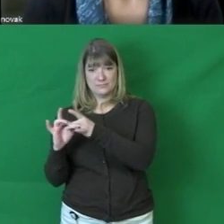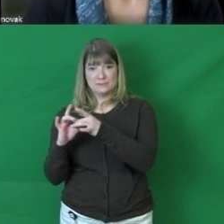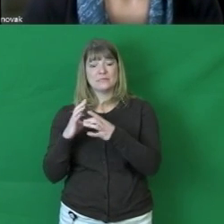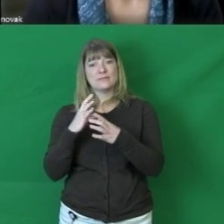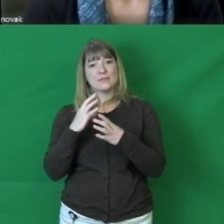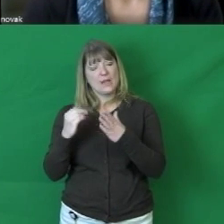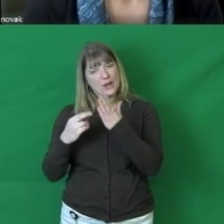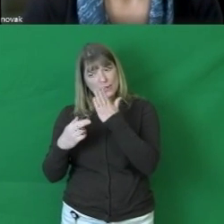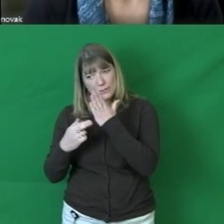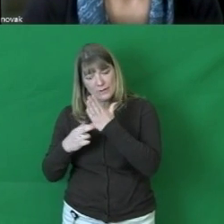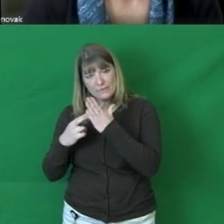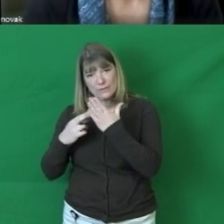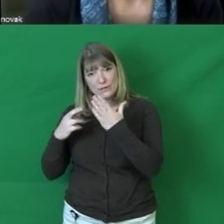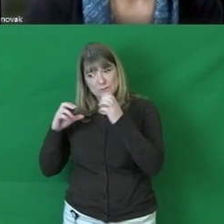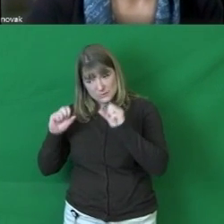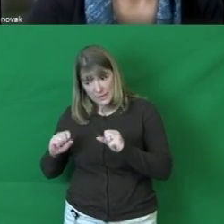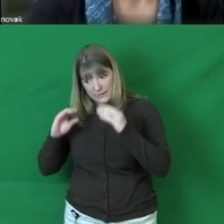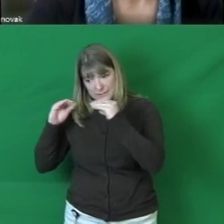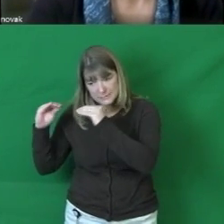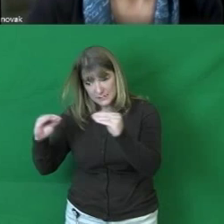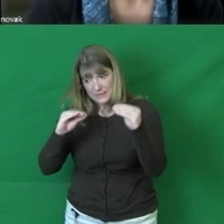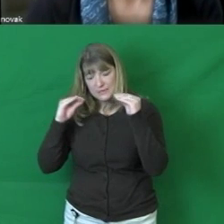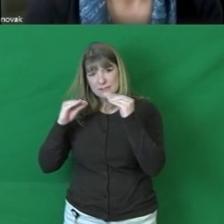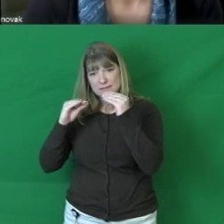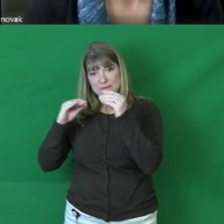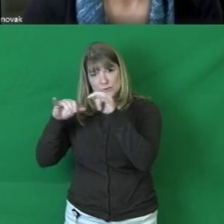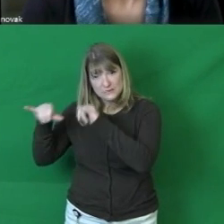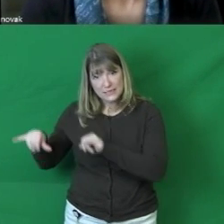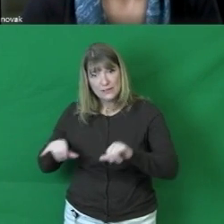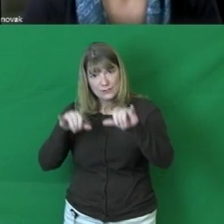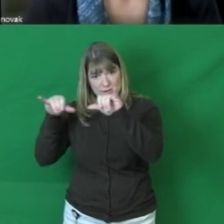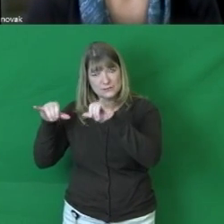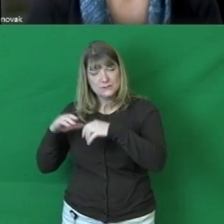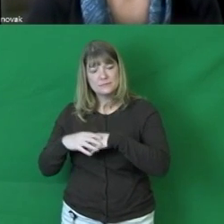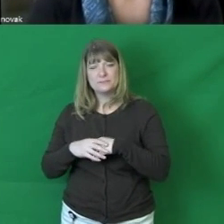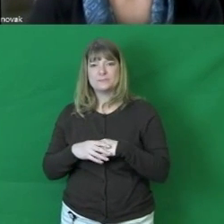a reinforcing way to teach and reinforce standards.